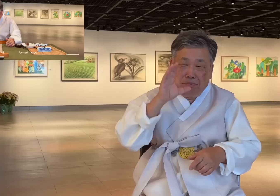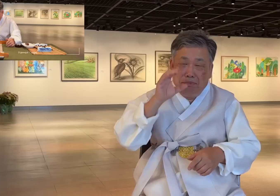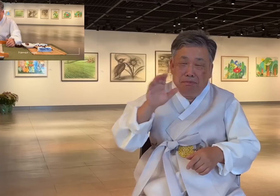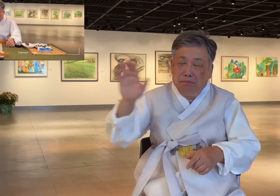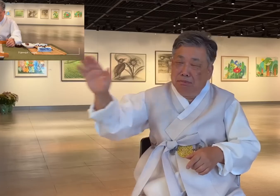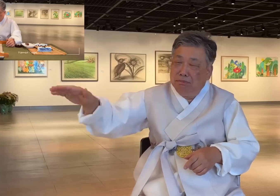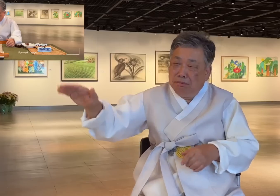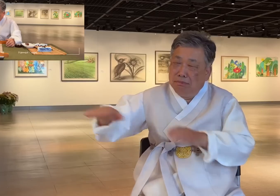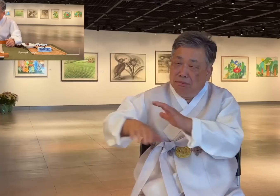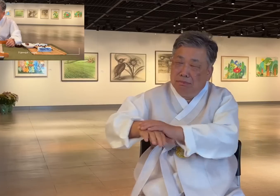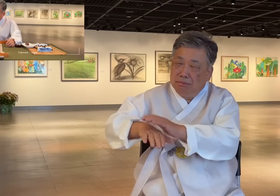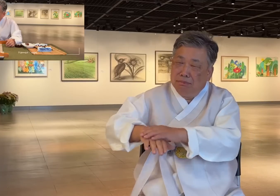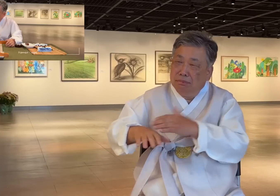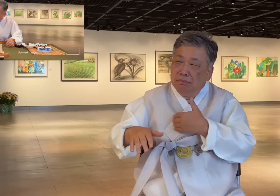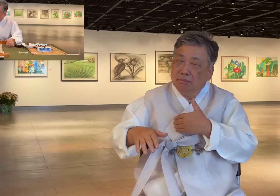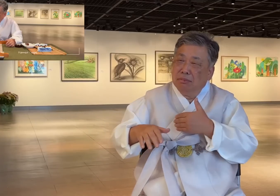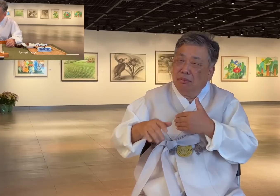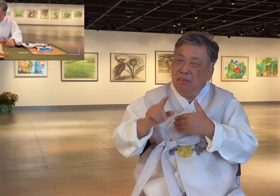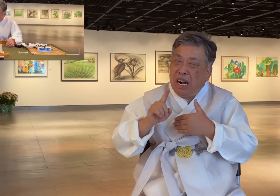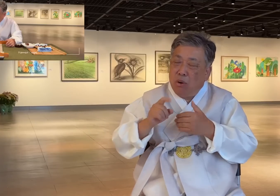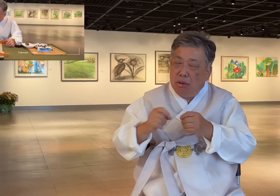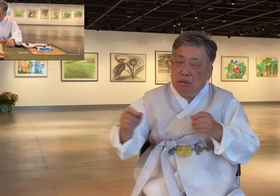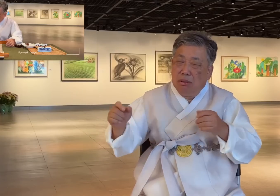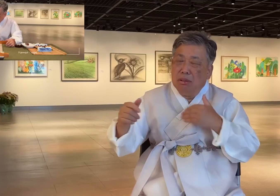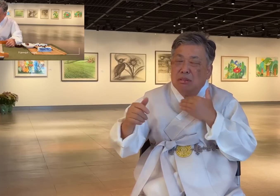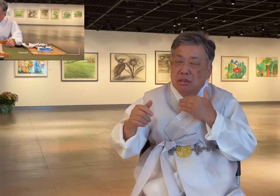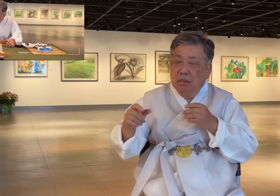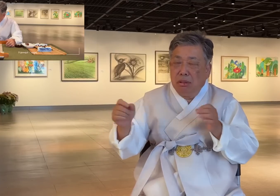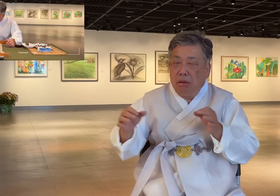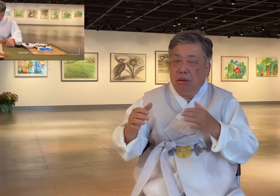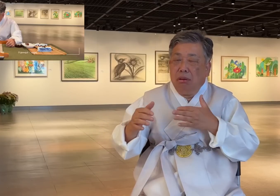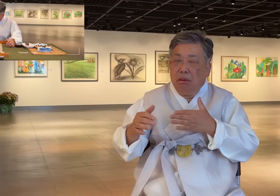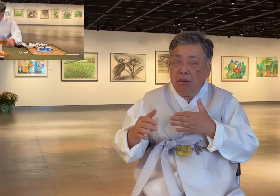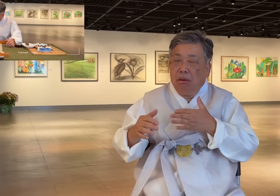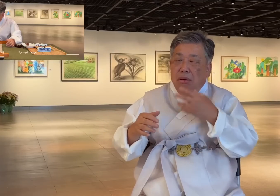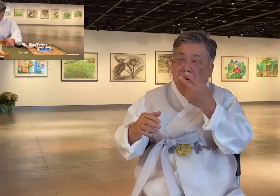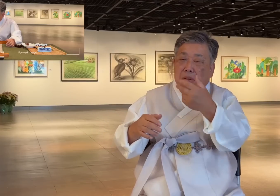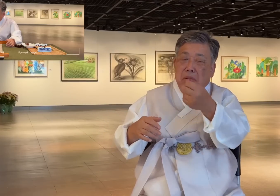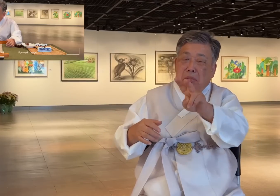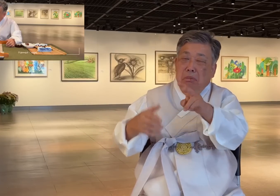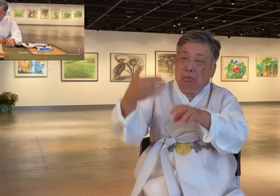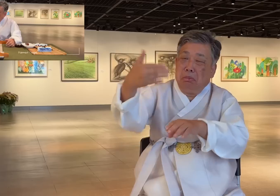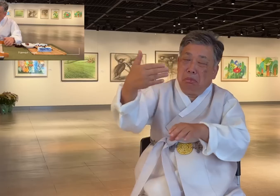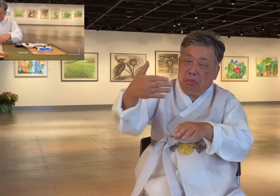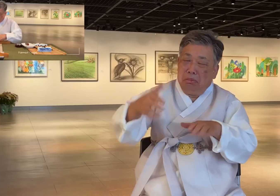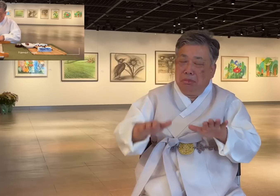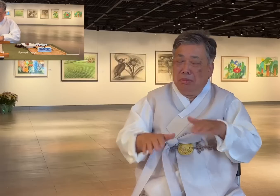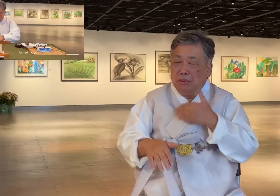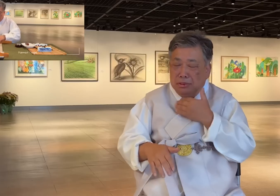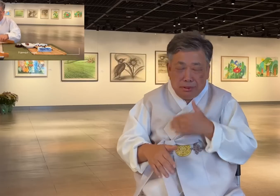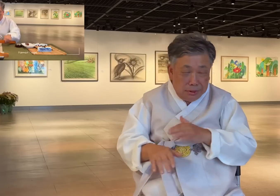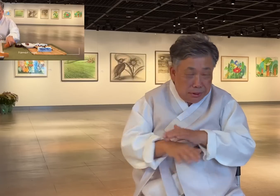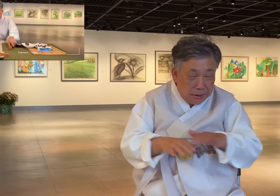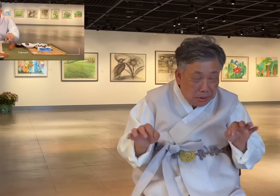the teacher took a breather while watching TV.